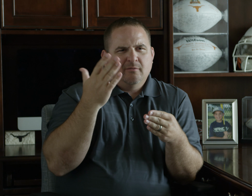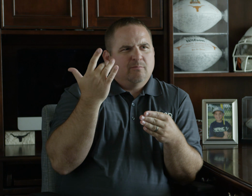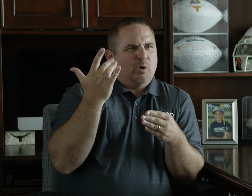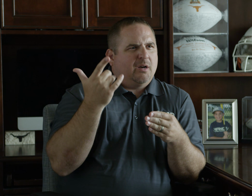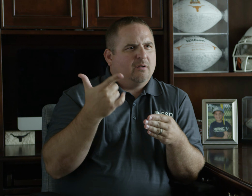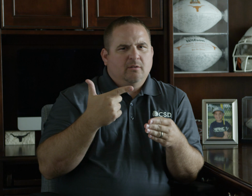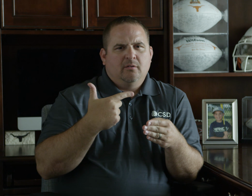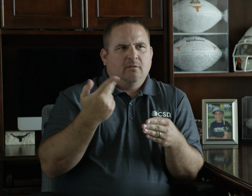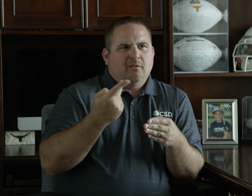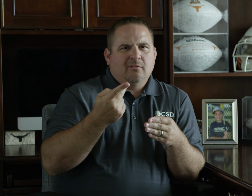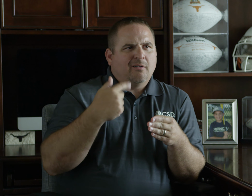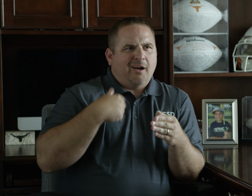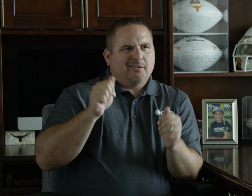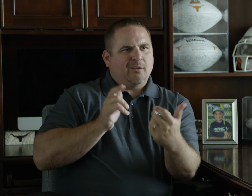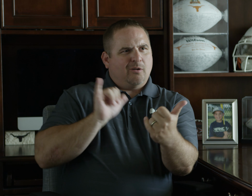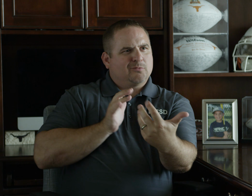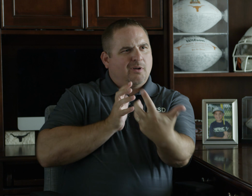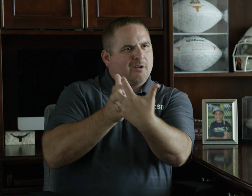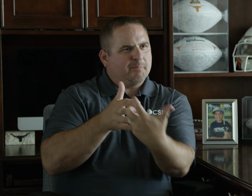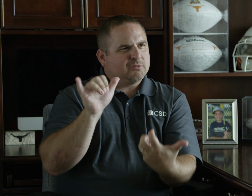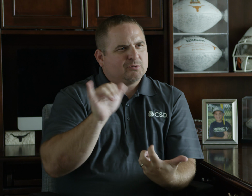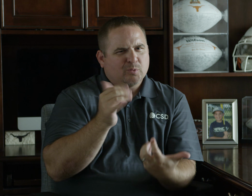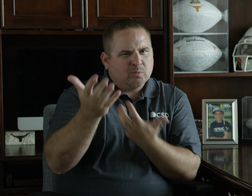Why? I could also accommodate to them too.